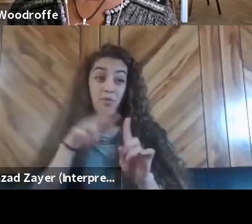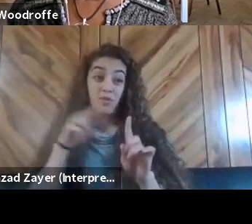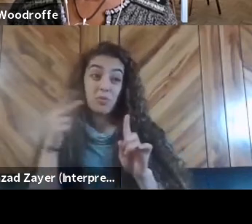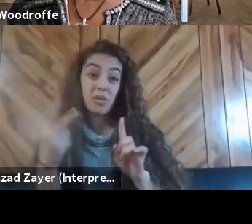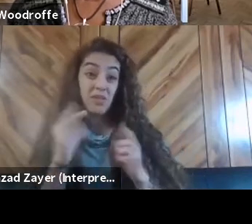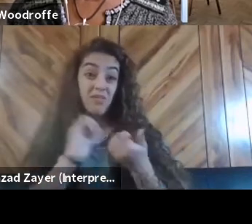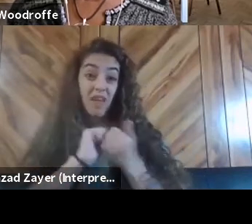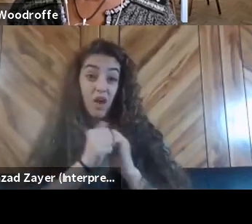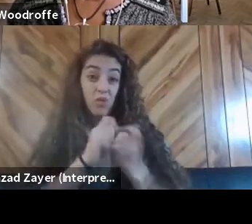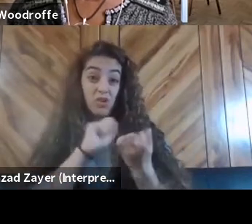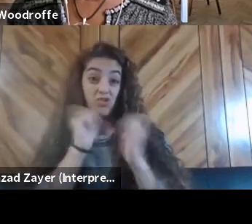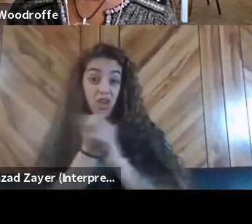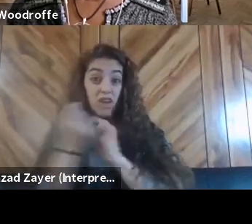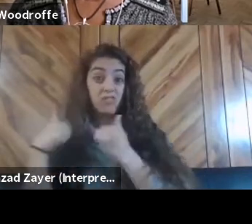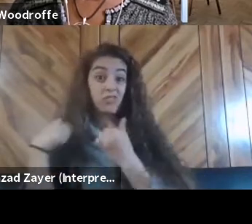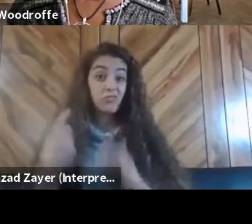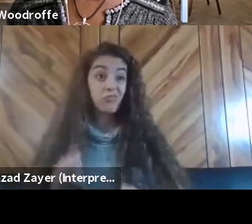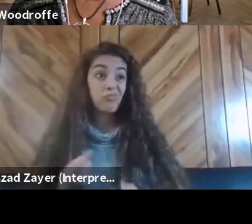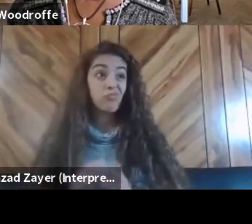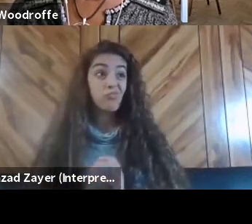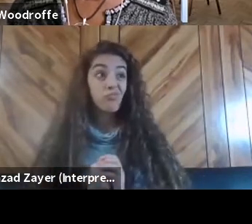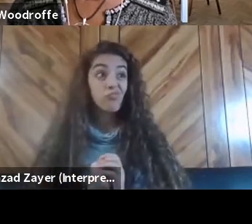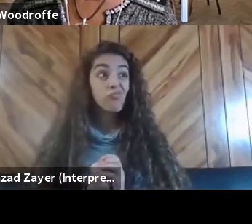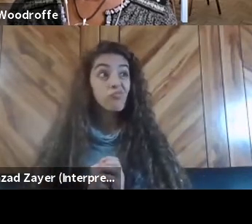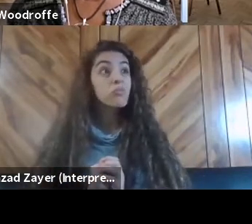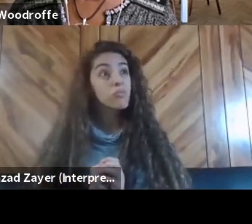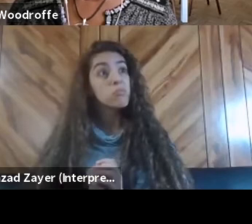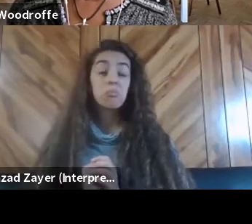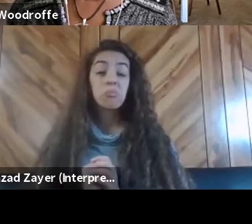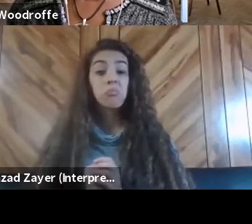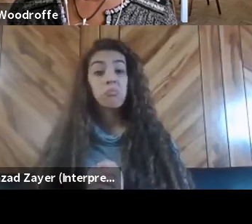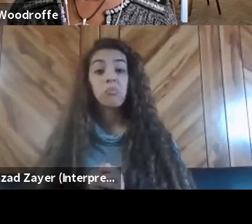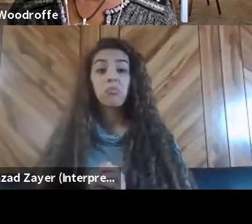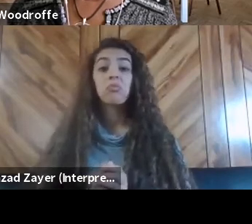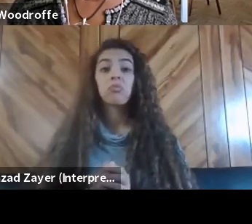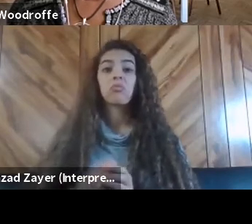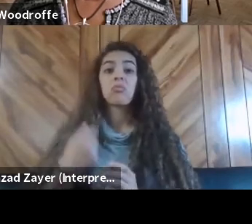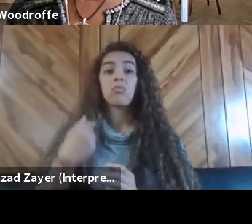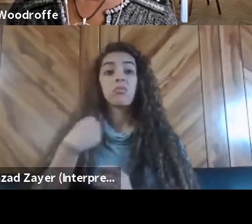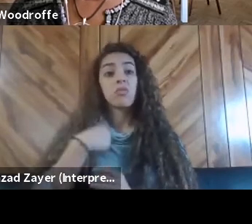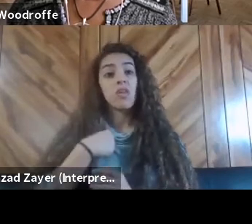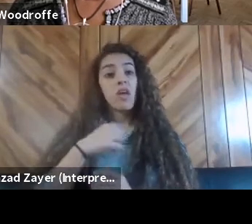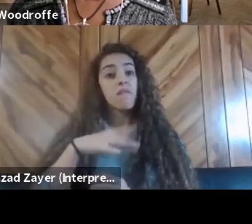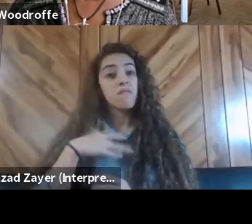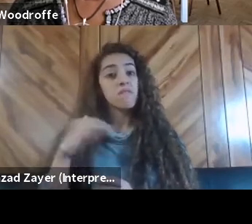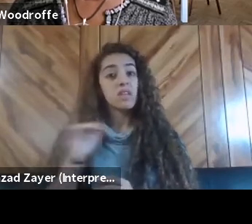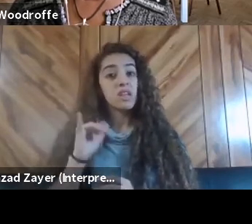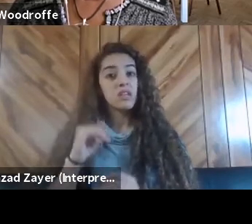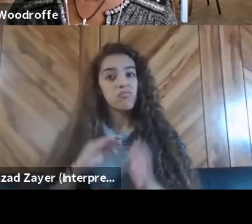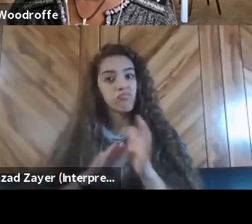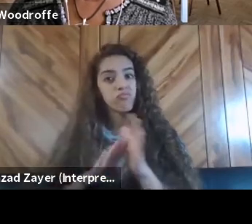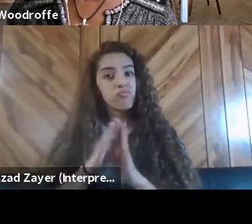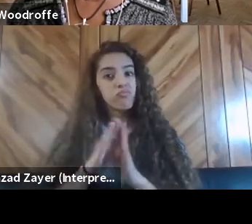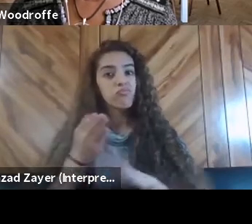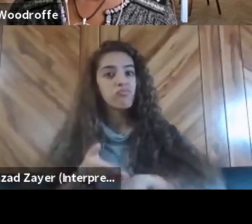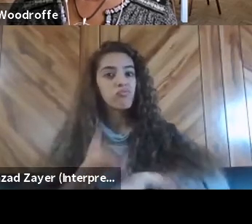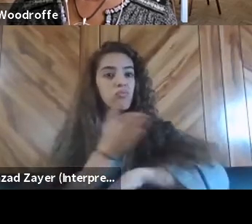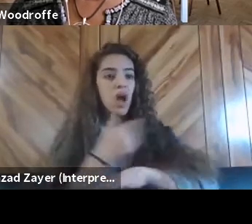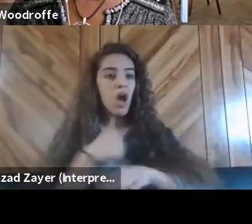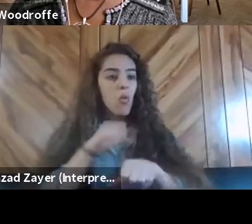this, um, yeah, no, I mean, I've, you know, grown with it. You know, I work with him all the time he, you know, not much